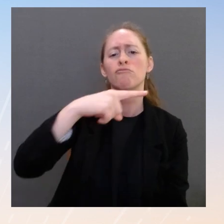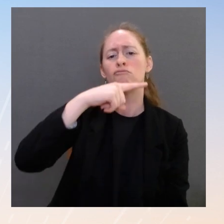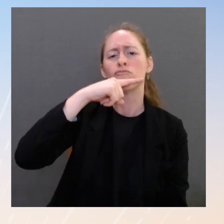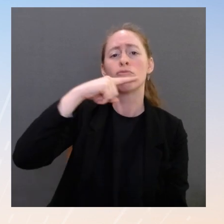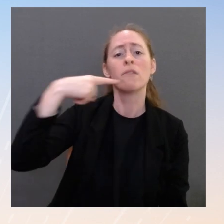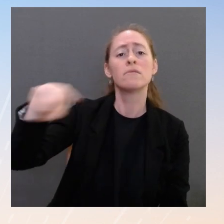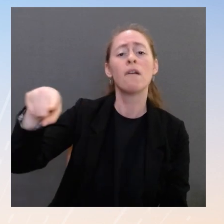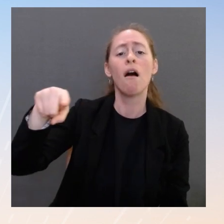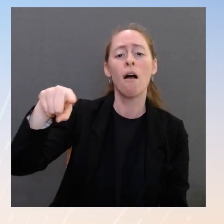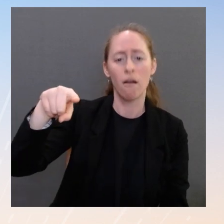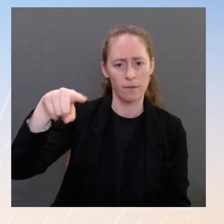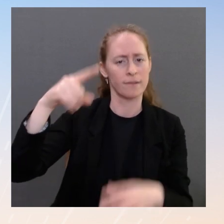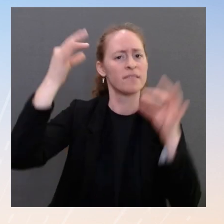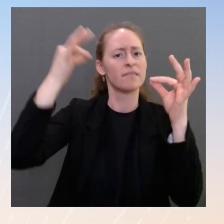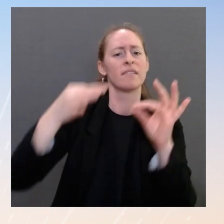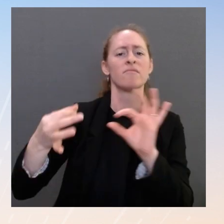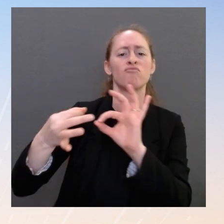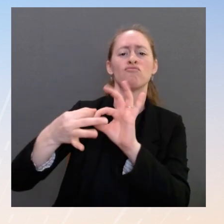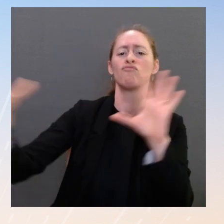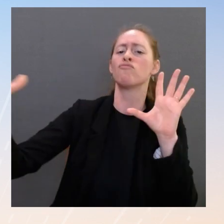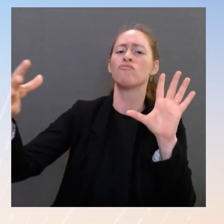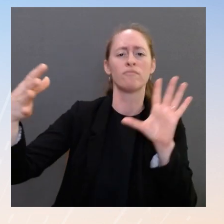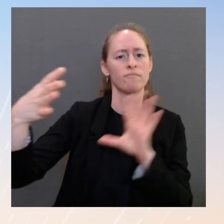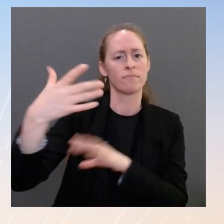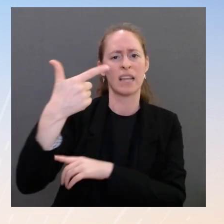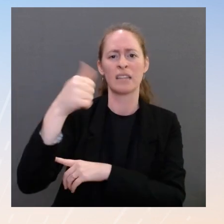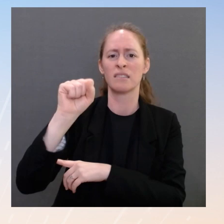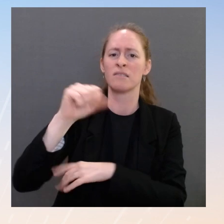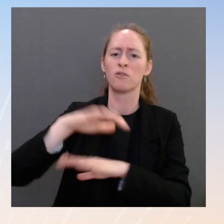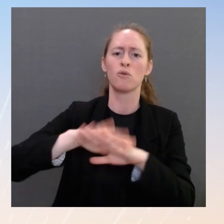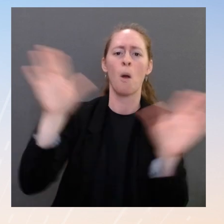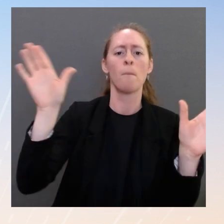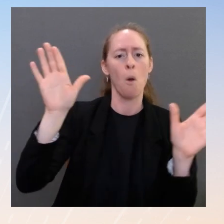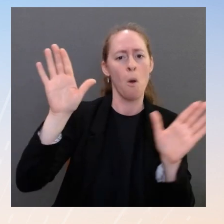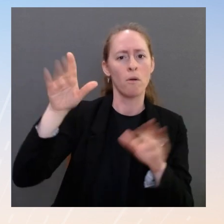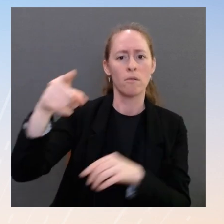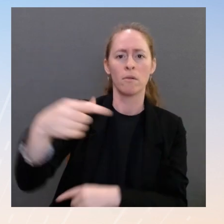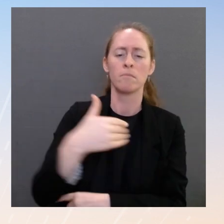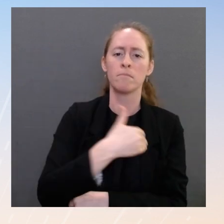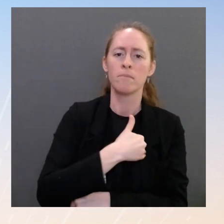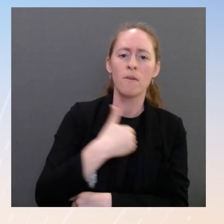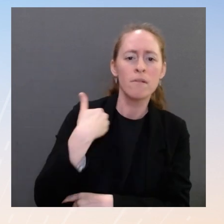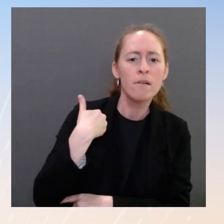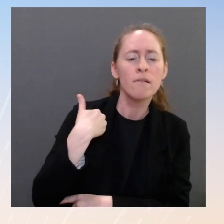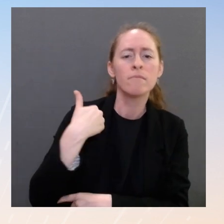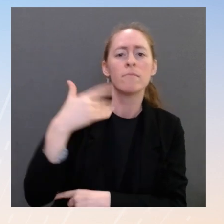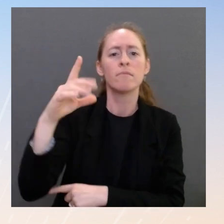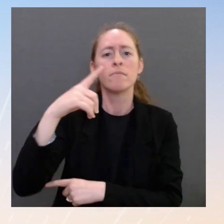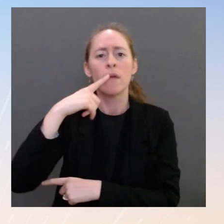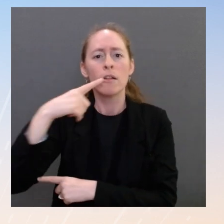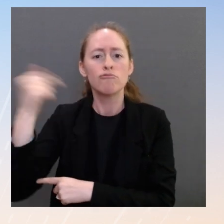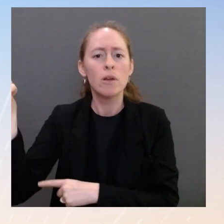Ms. Psaki: Yeah. The Press: What's the White House response to that? And are there additional steps the U.S. government is taking to reassure its European allies that --